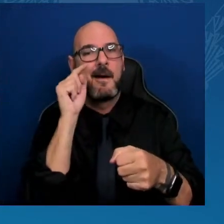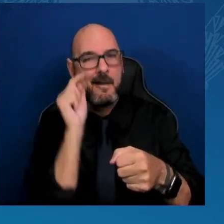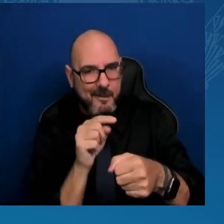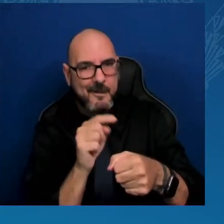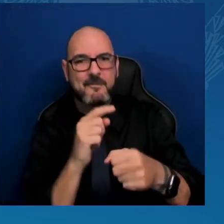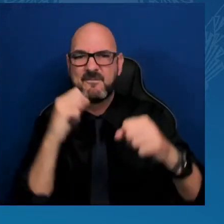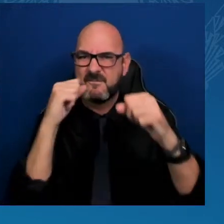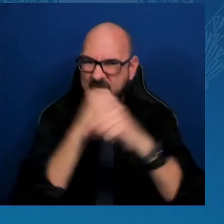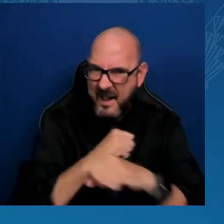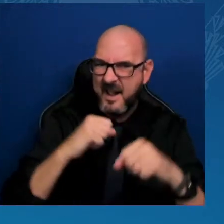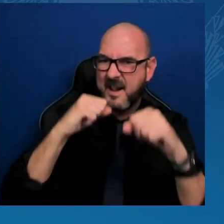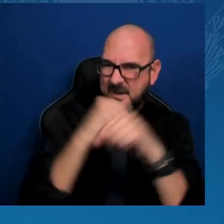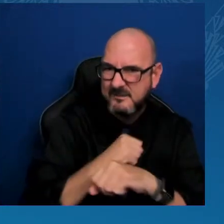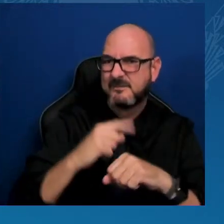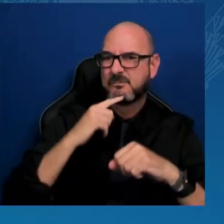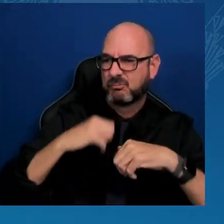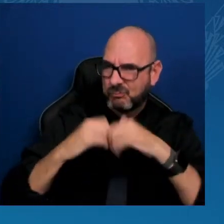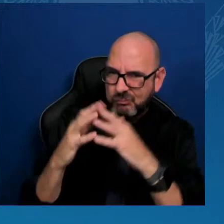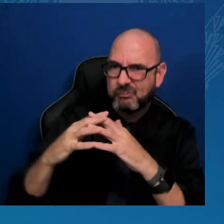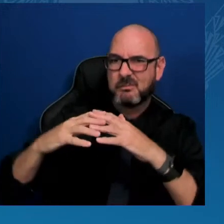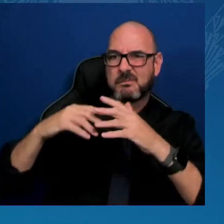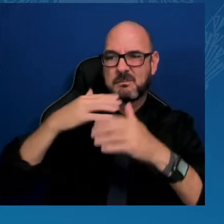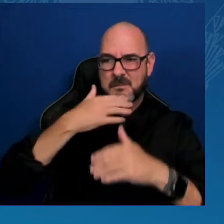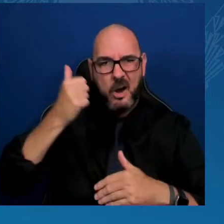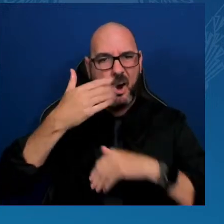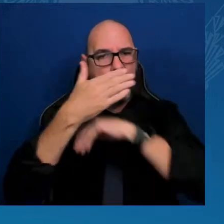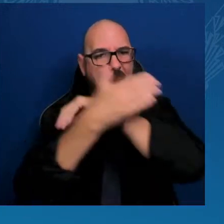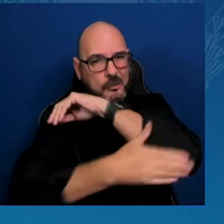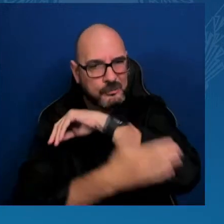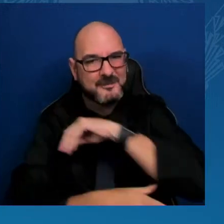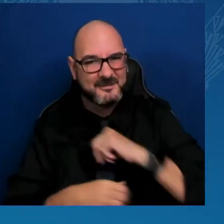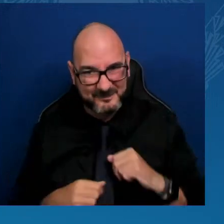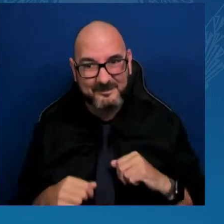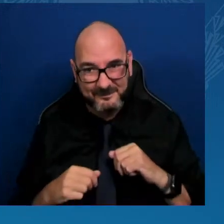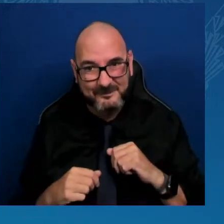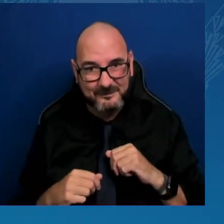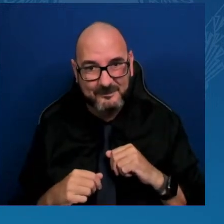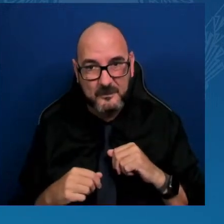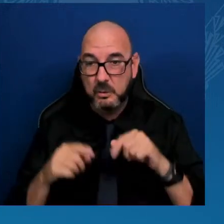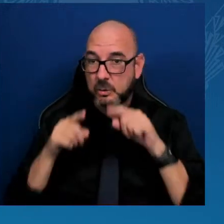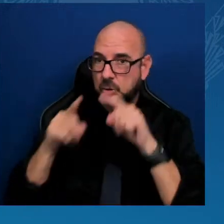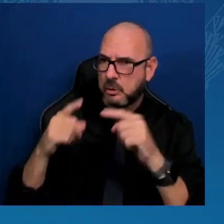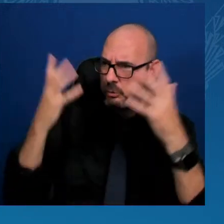In the darkness of slavery, it was the faith of people like Sarah Allen